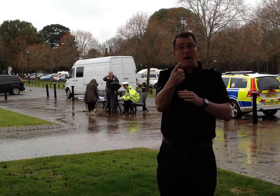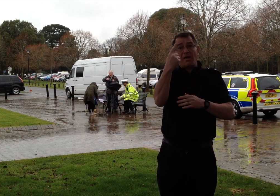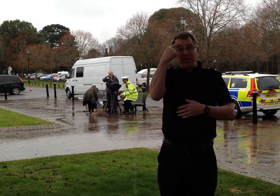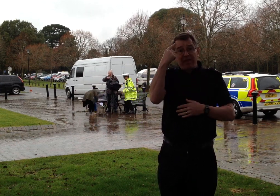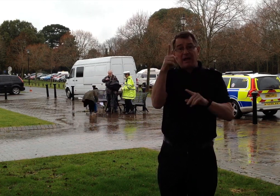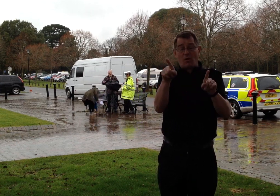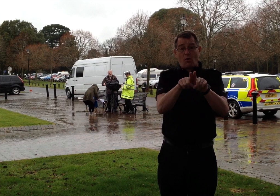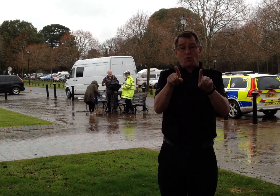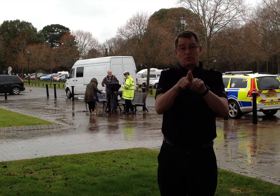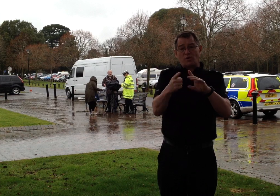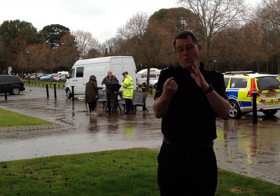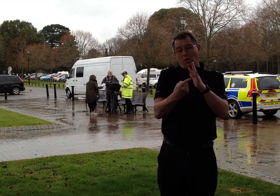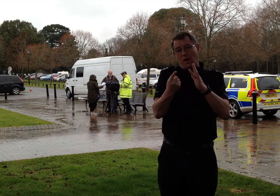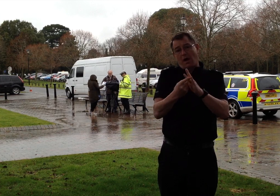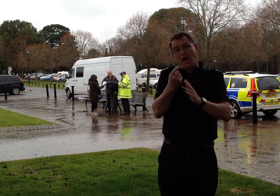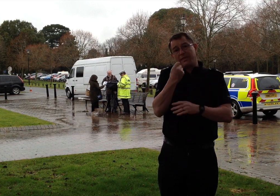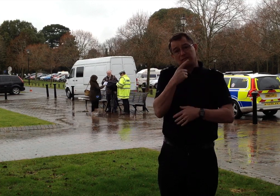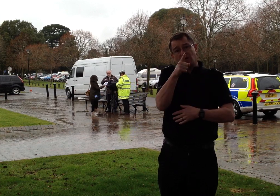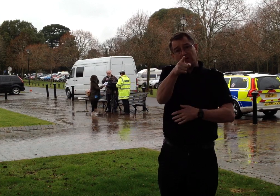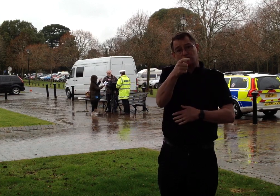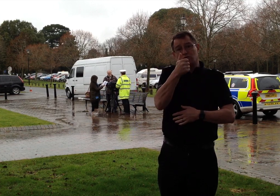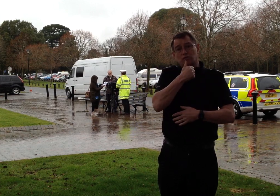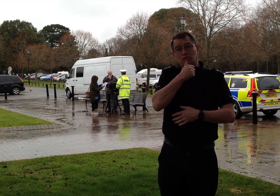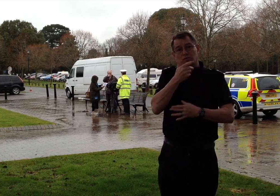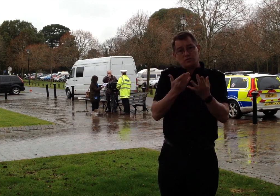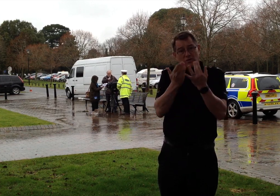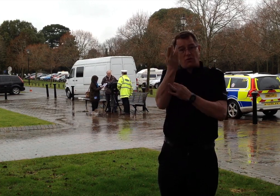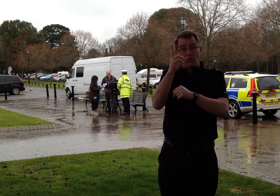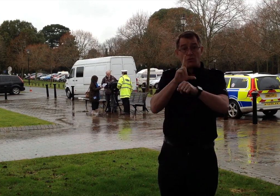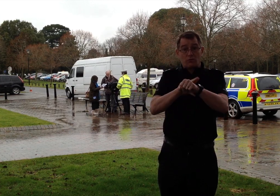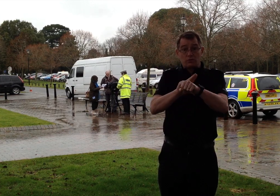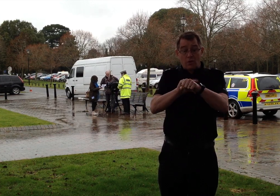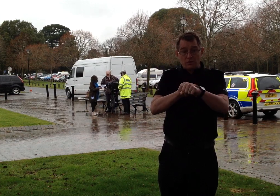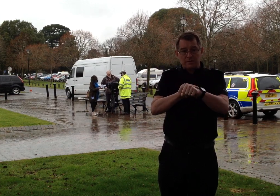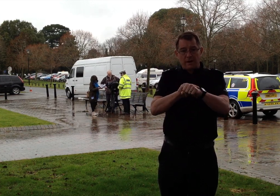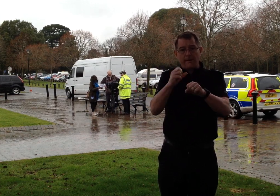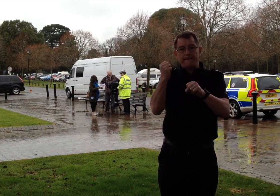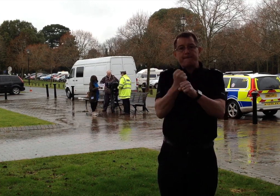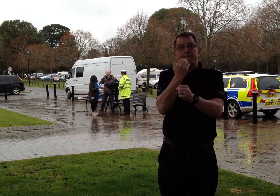but think also about any prescribed drugs